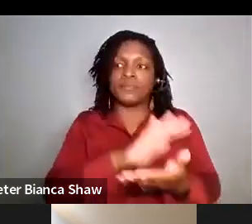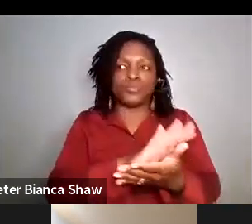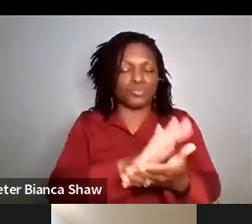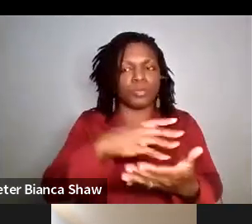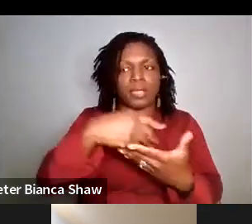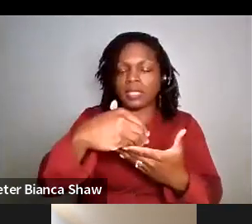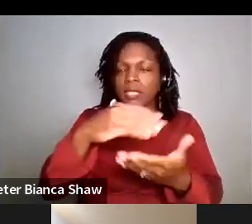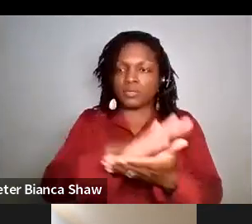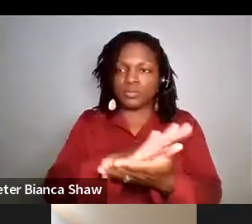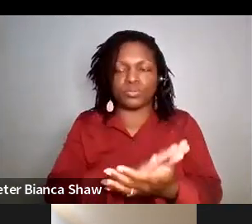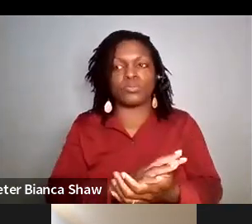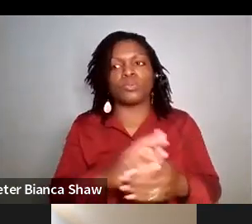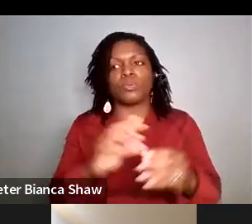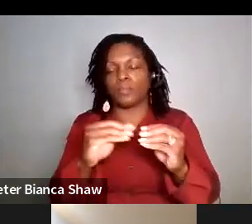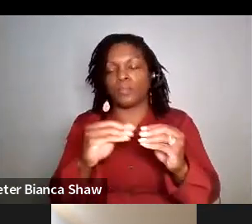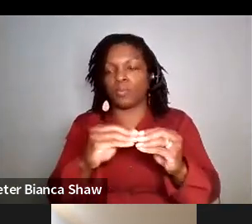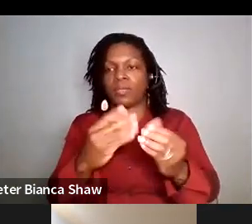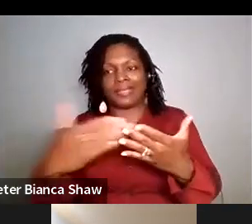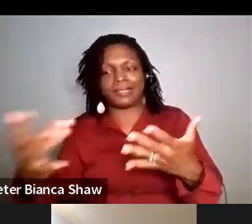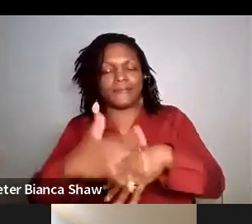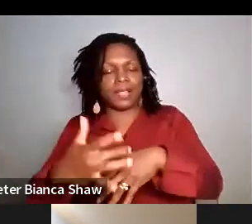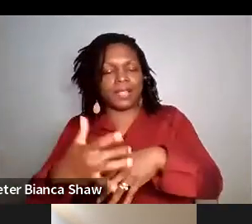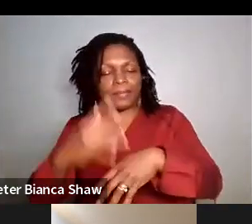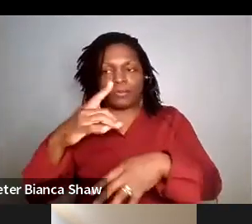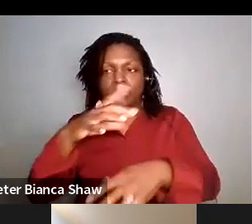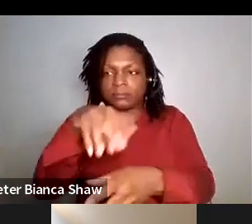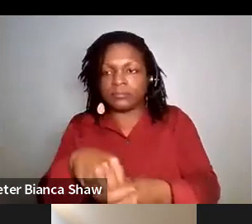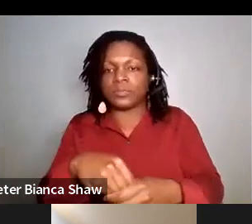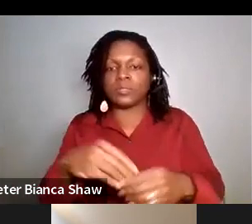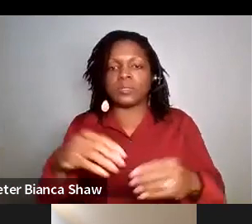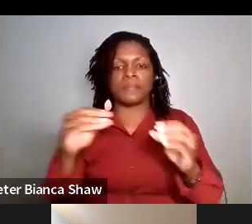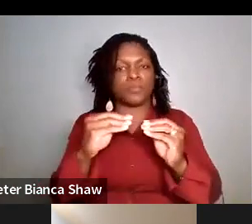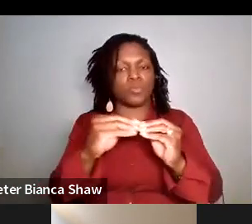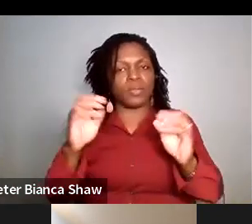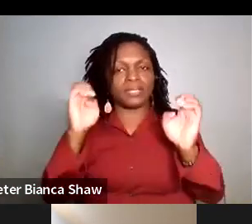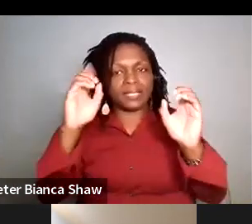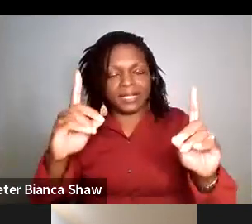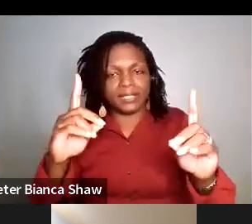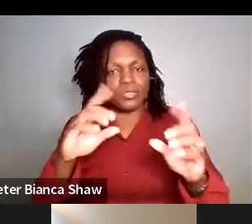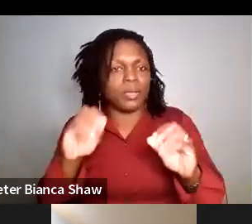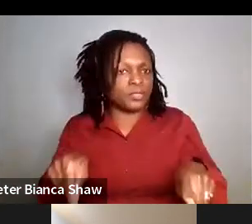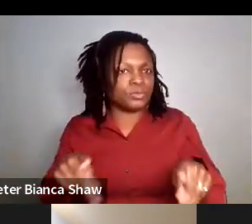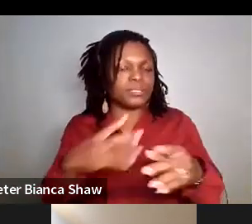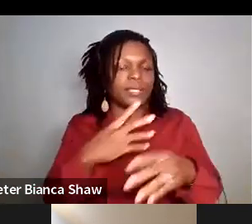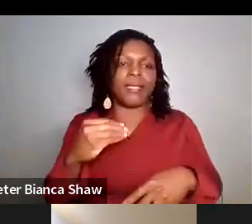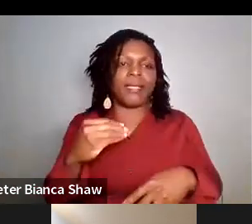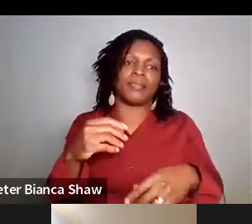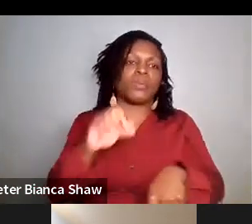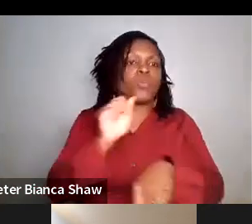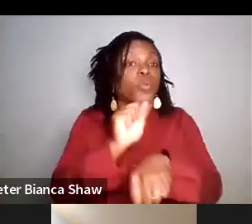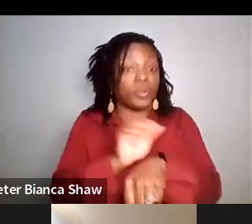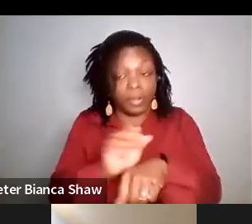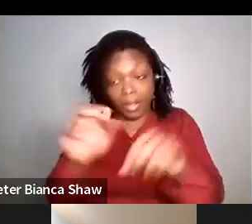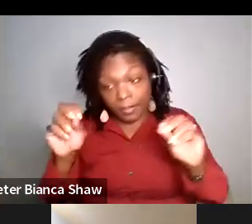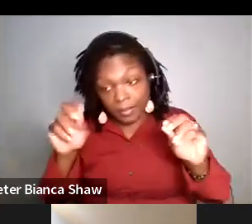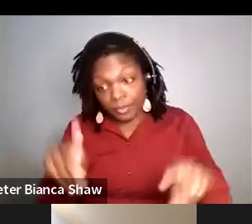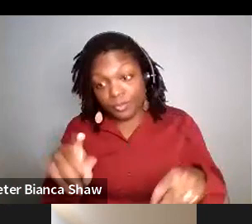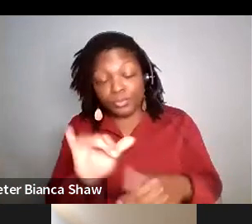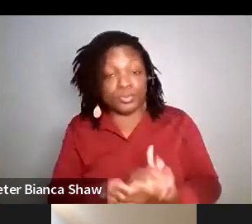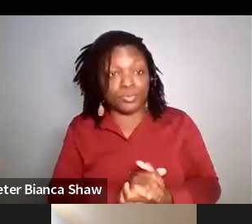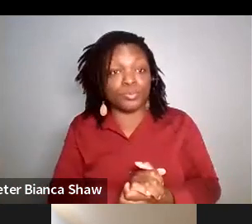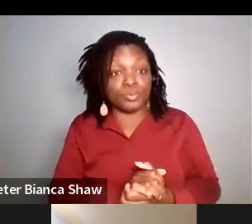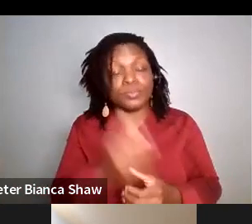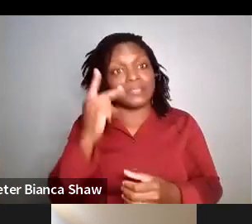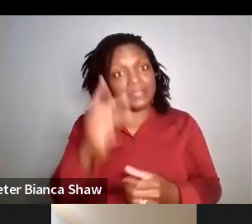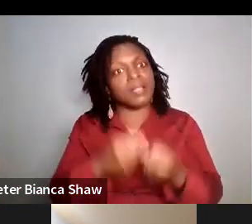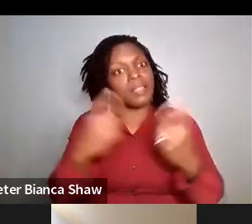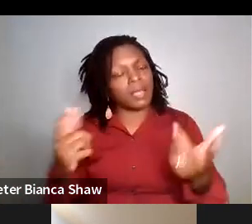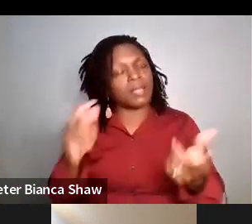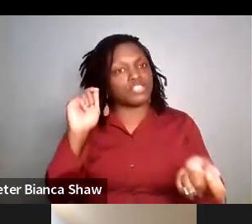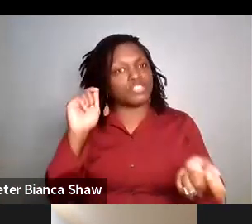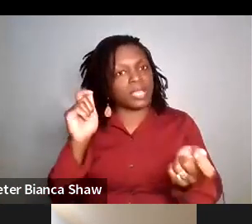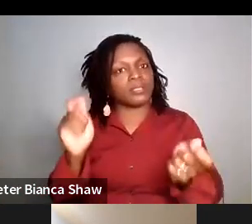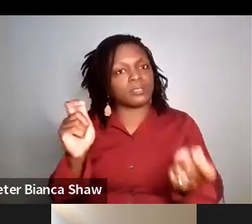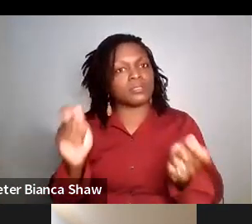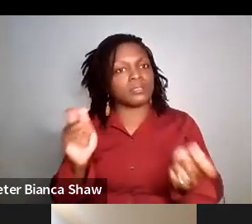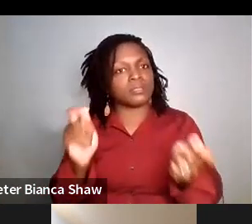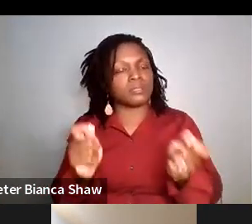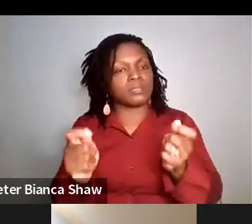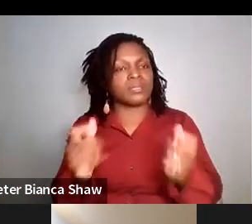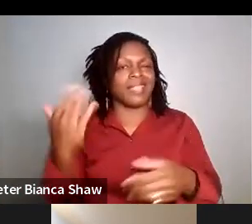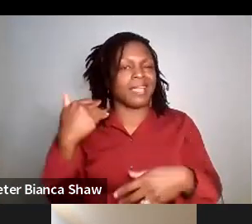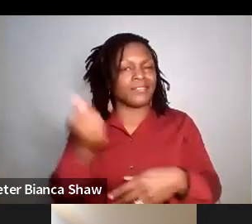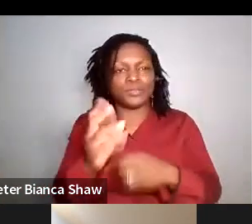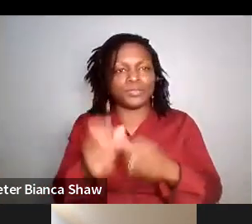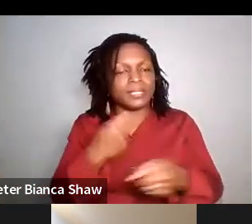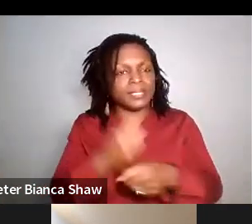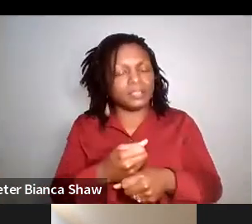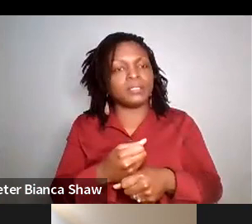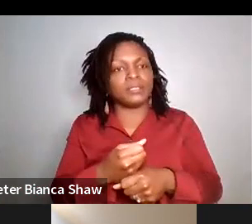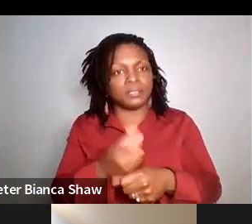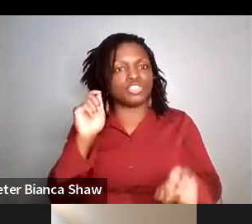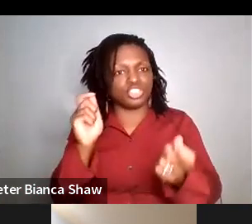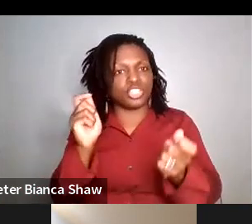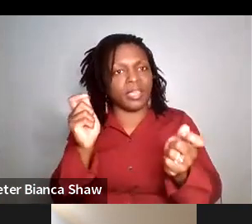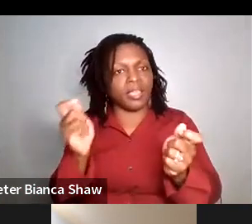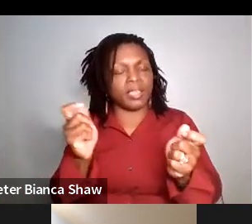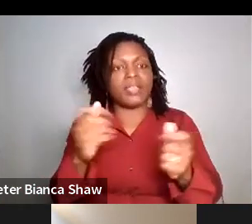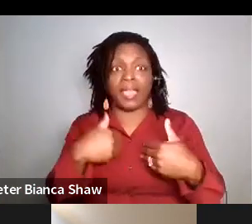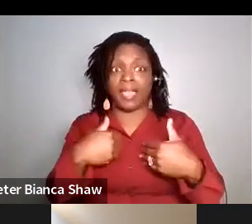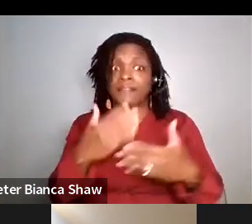Better educational operators and I think employment opportunities that's that's what i'm hoping, and and you're seeing a lot of changes over the last few years, because you know we have some trailblazers in this state